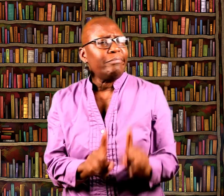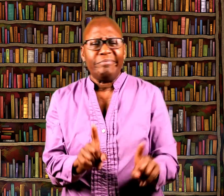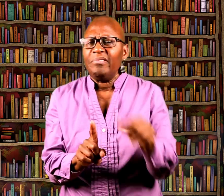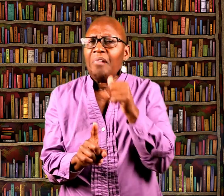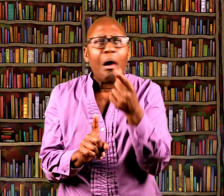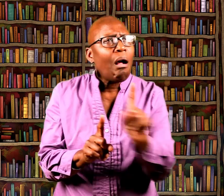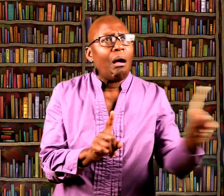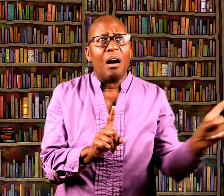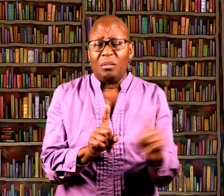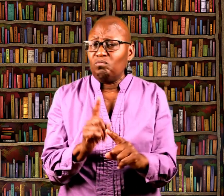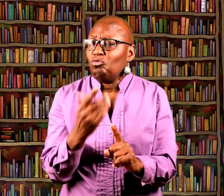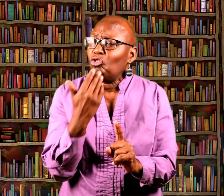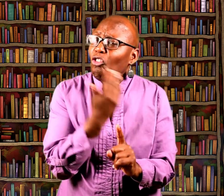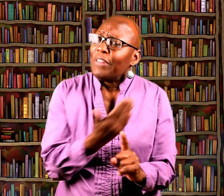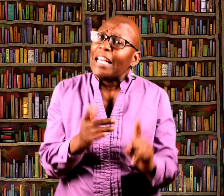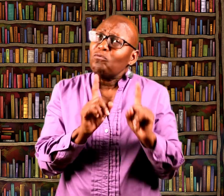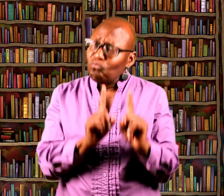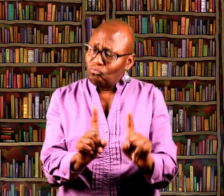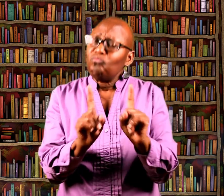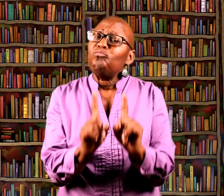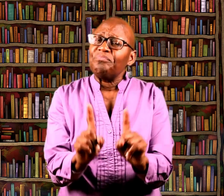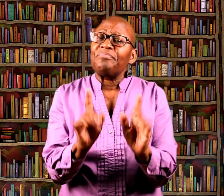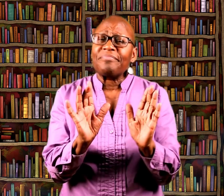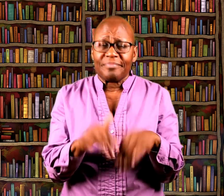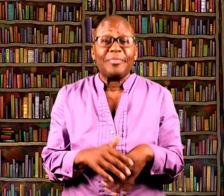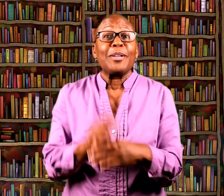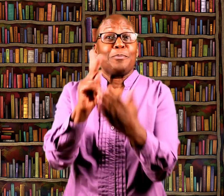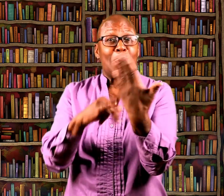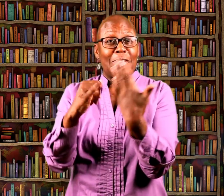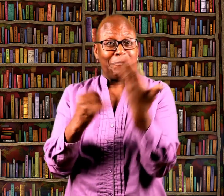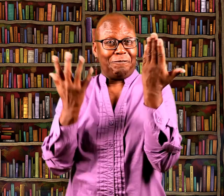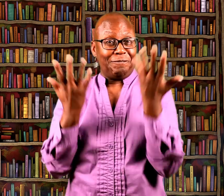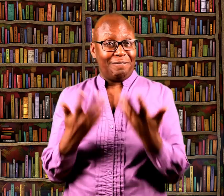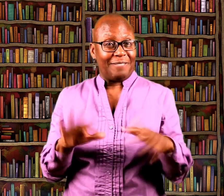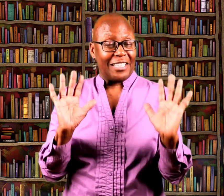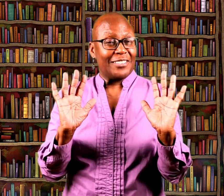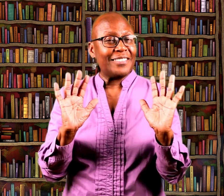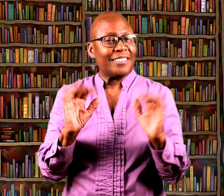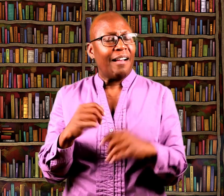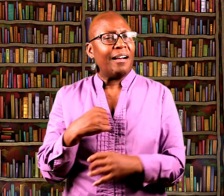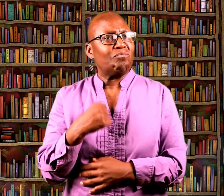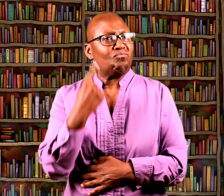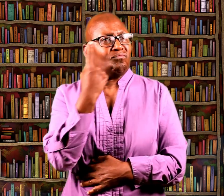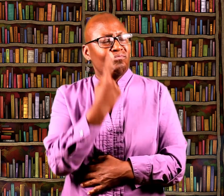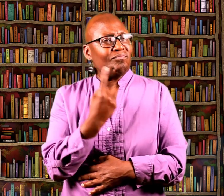But every so often, we would walk together, he wouldn't run off or wander, which was good.